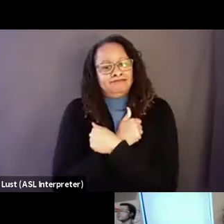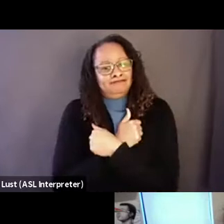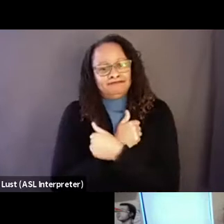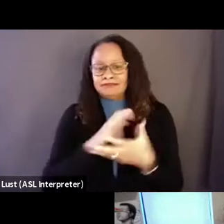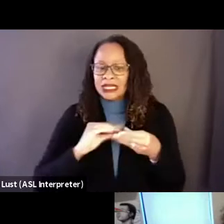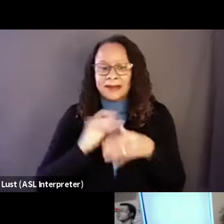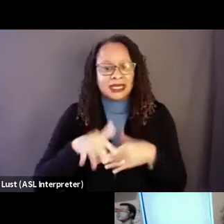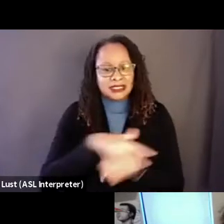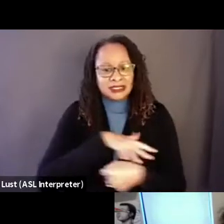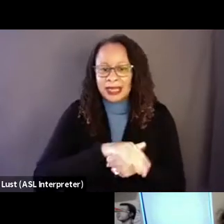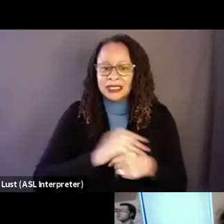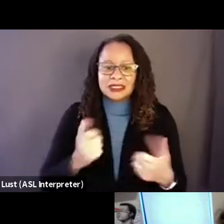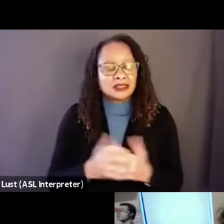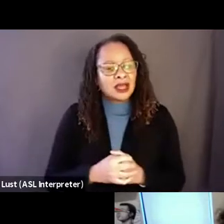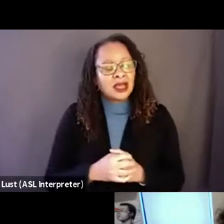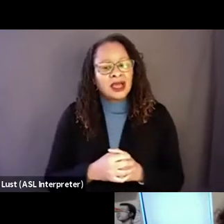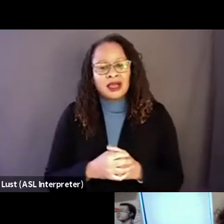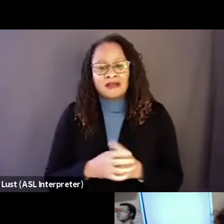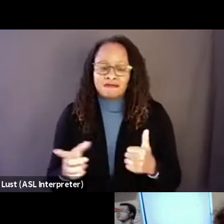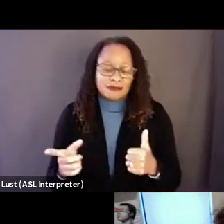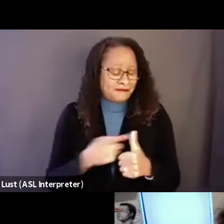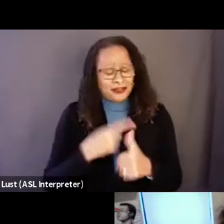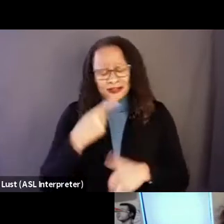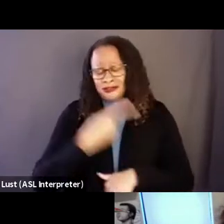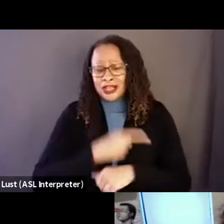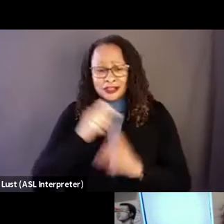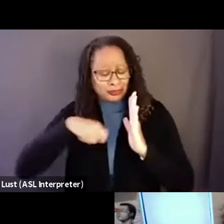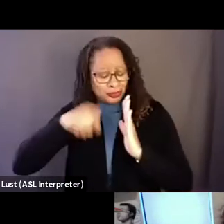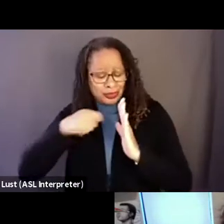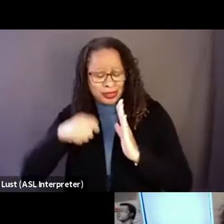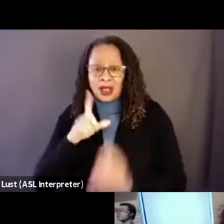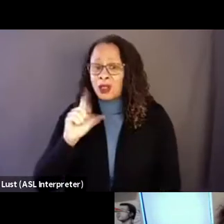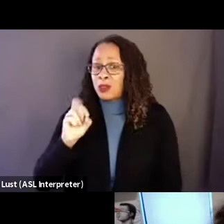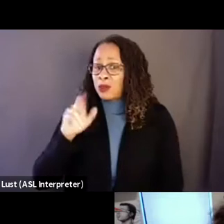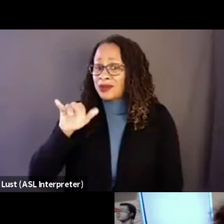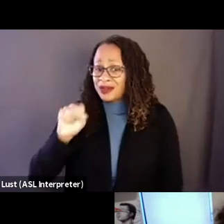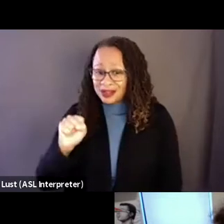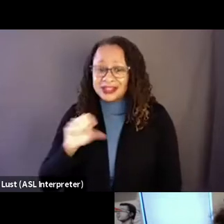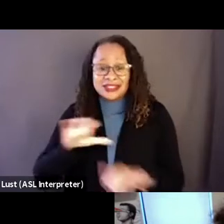And even from the very first day of shooting that Loira did, which she shared with me,